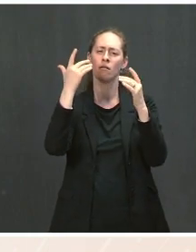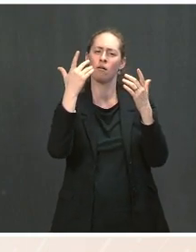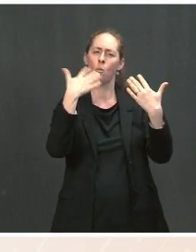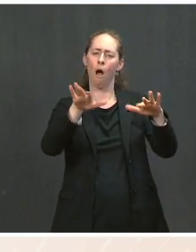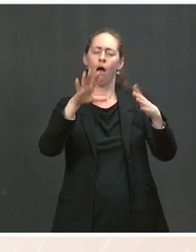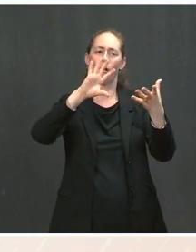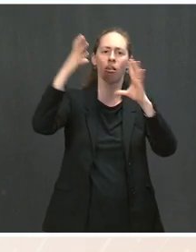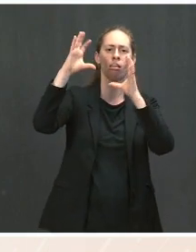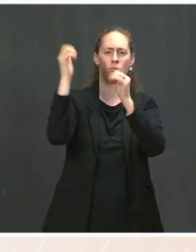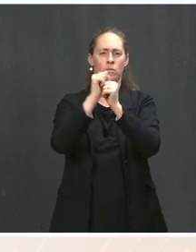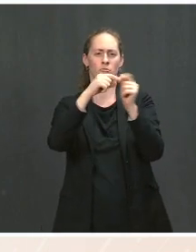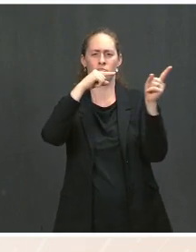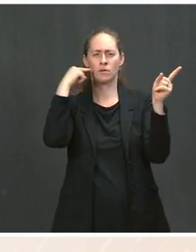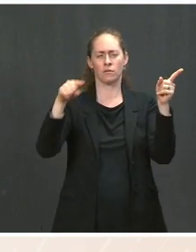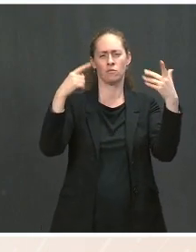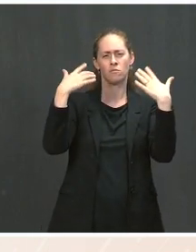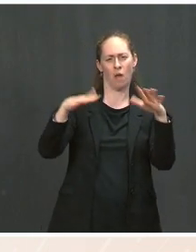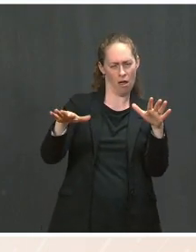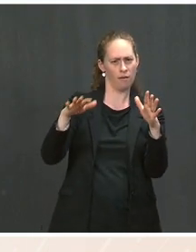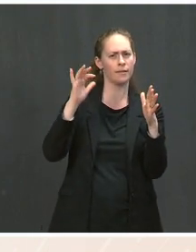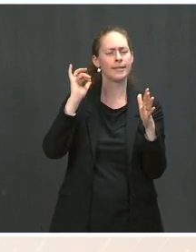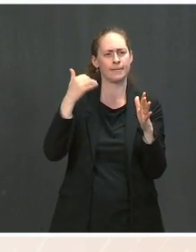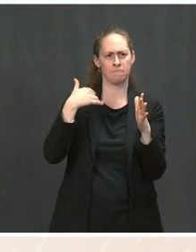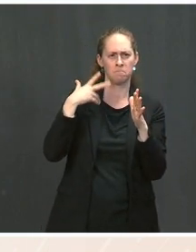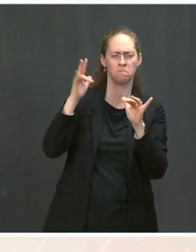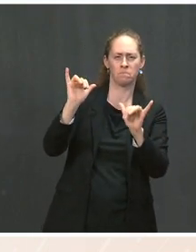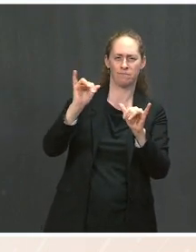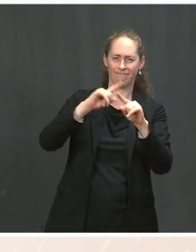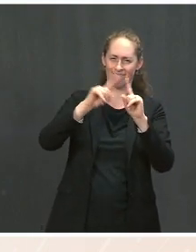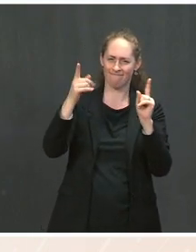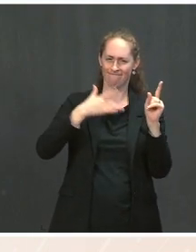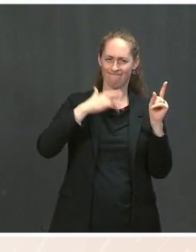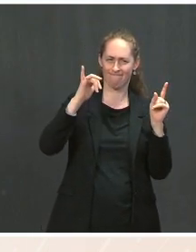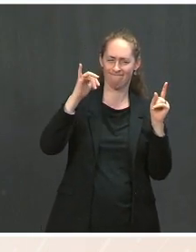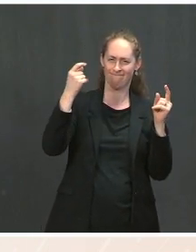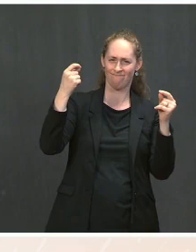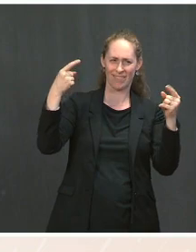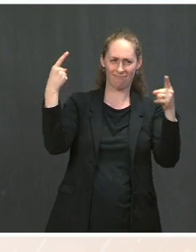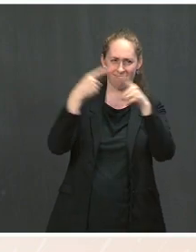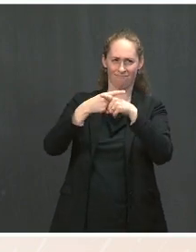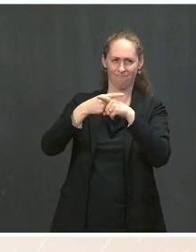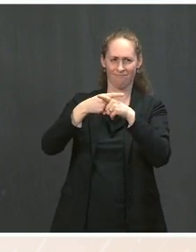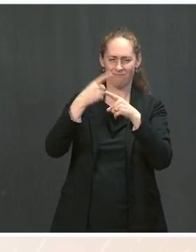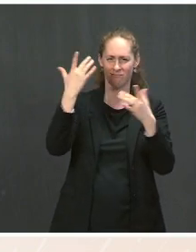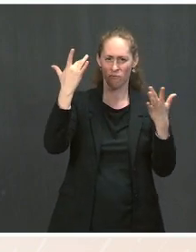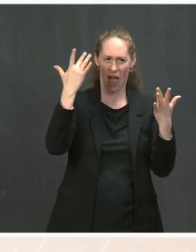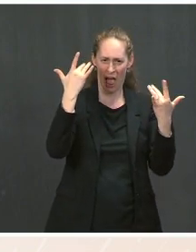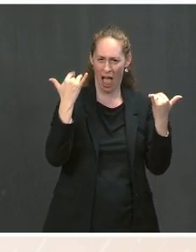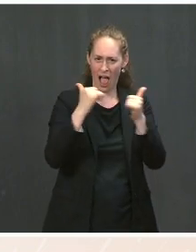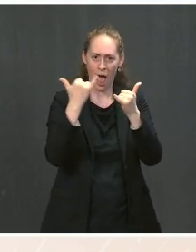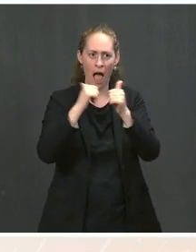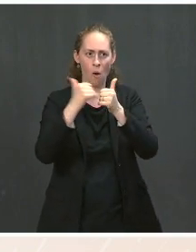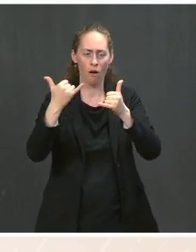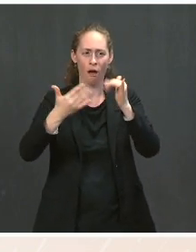The Press: But that seems to run completely counter to the way that Russia operates. They try to be unpredictable,